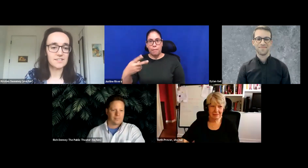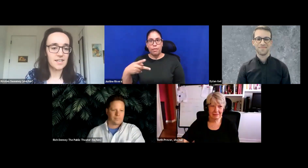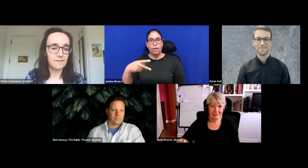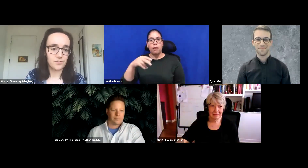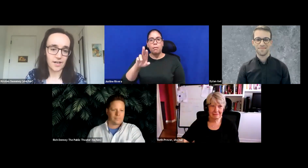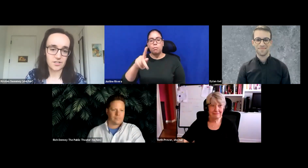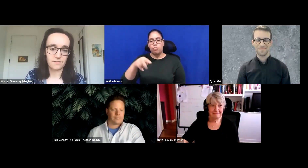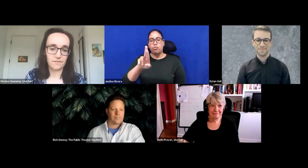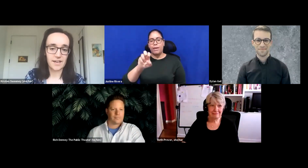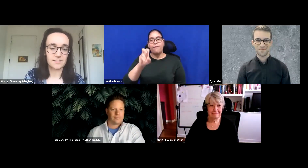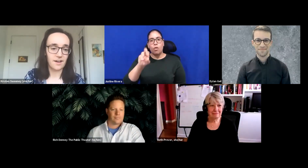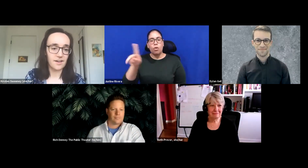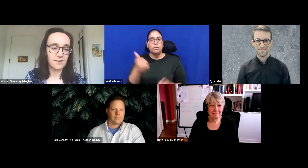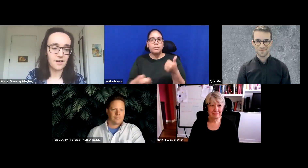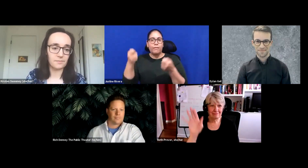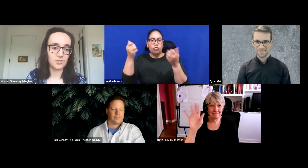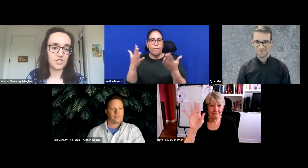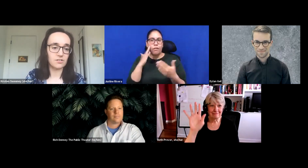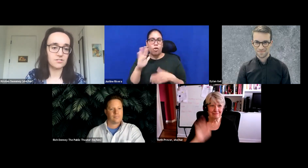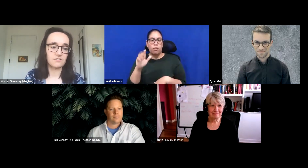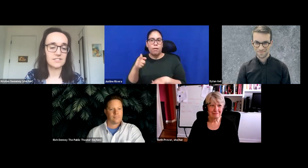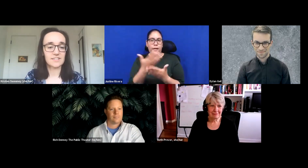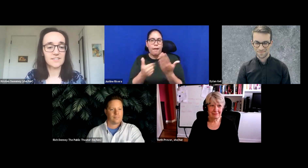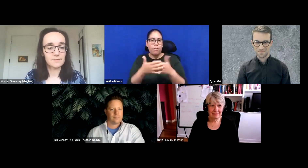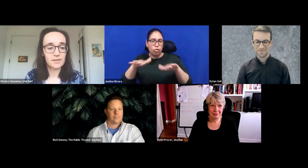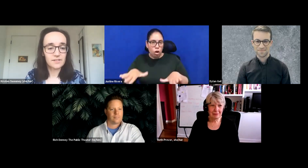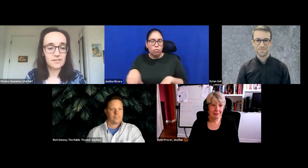Executive Director of Hands On. She also is an accessibility